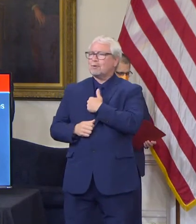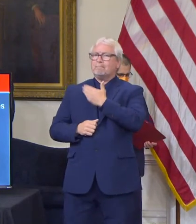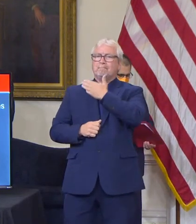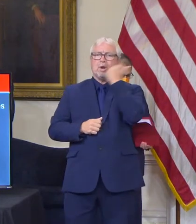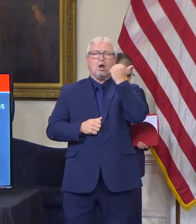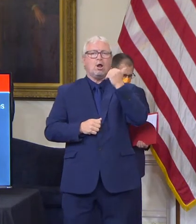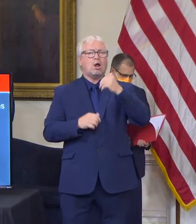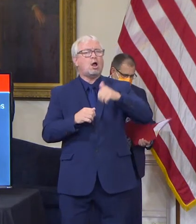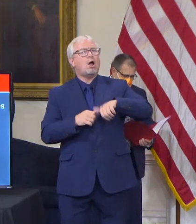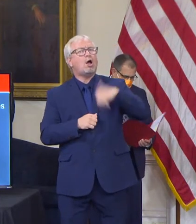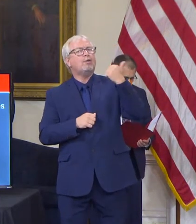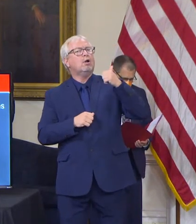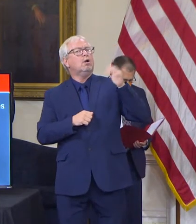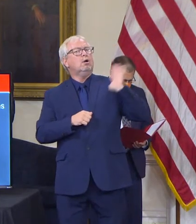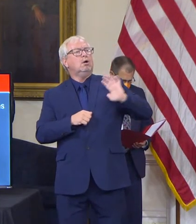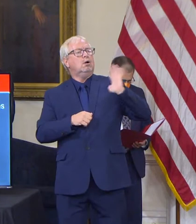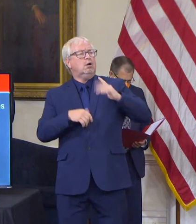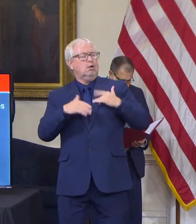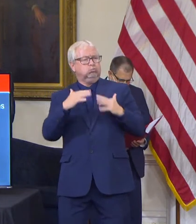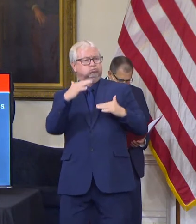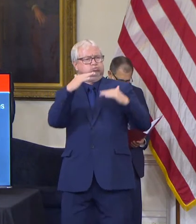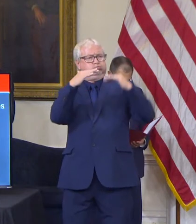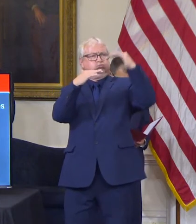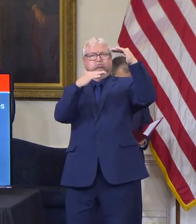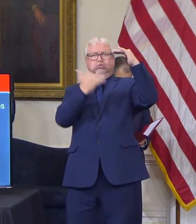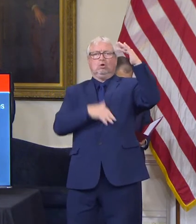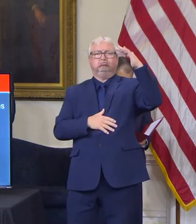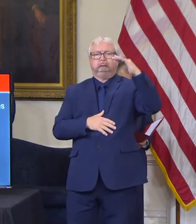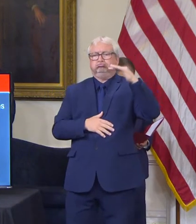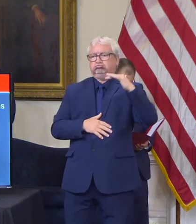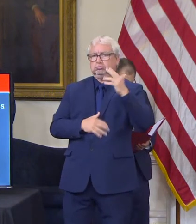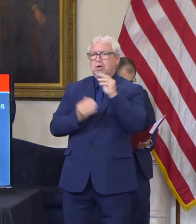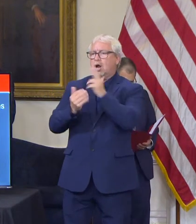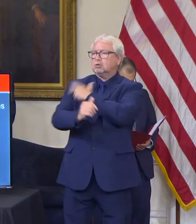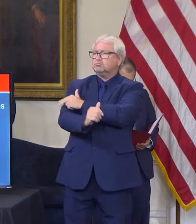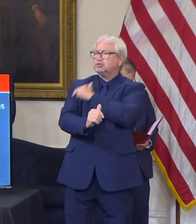And we remain well below all of our pandemic surge capacity triggers.